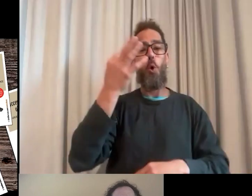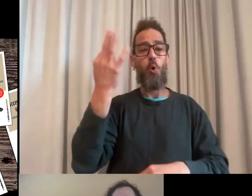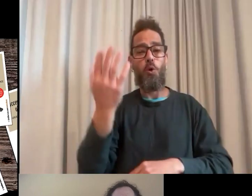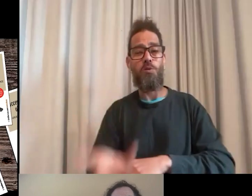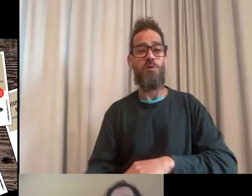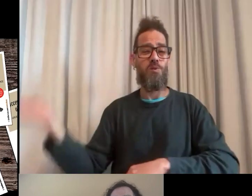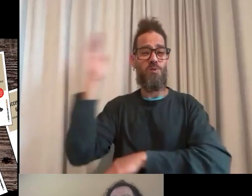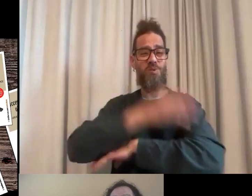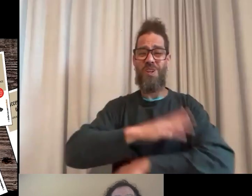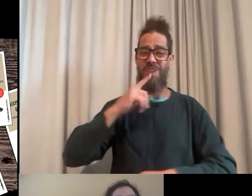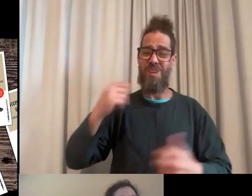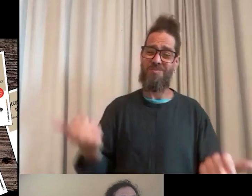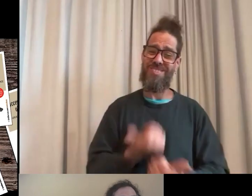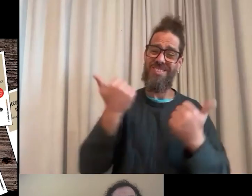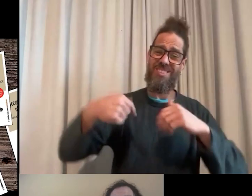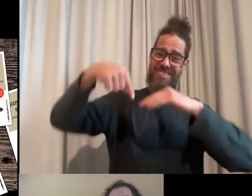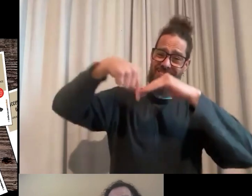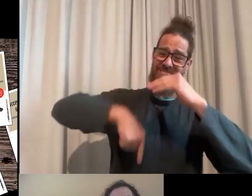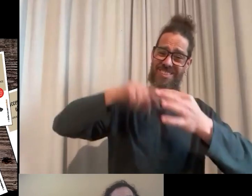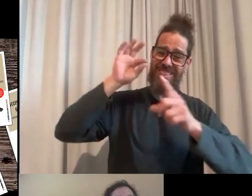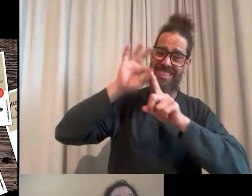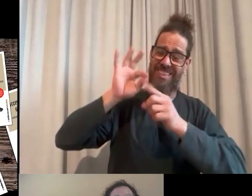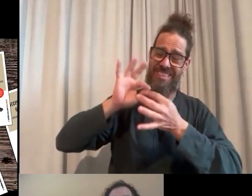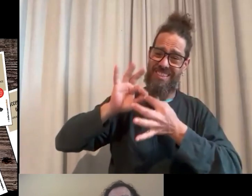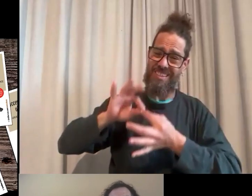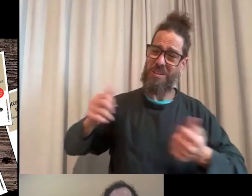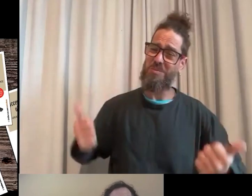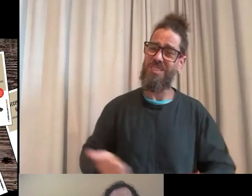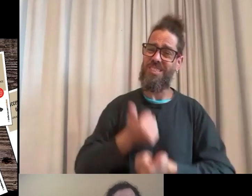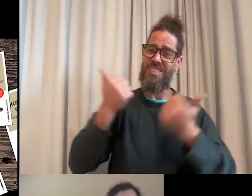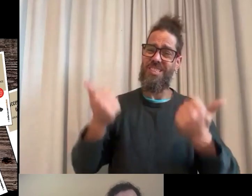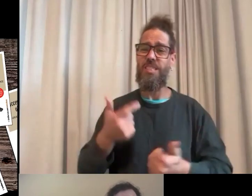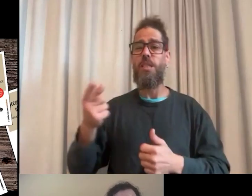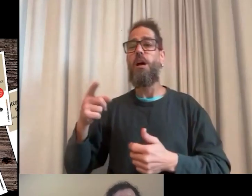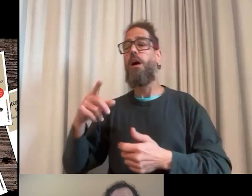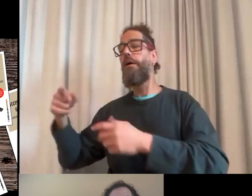Or whether we're going deep through every success criteria, a multi-day course where we unpack everything